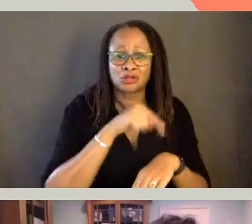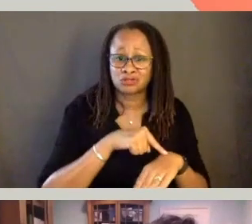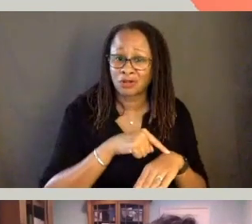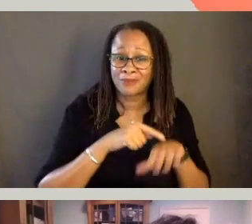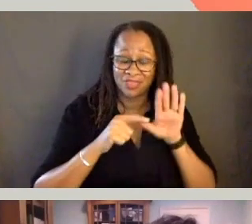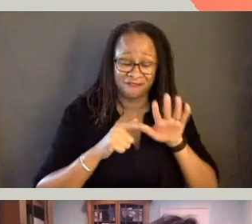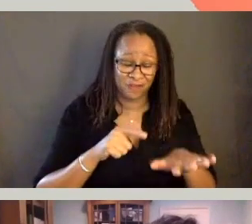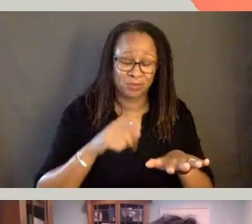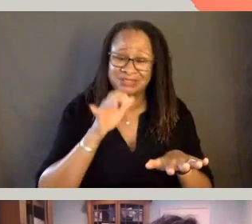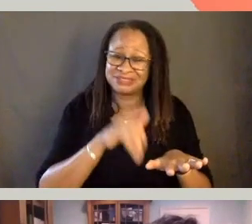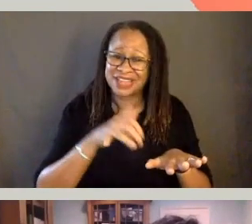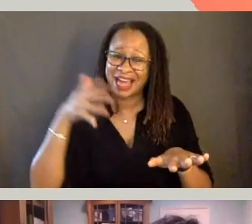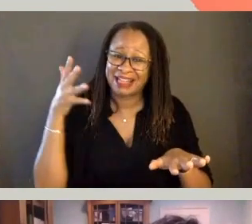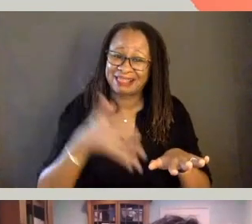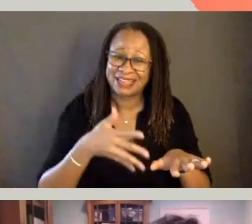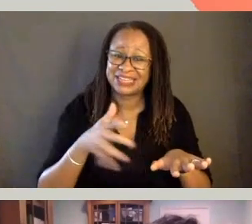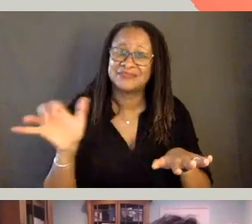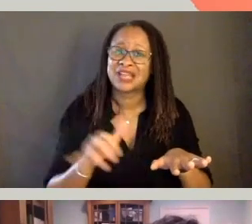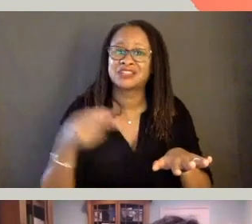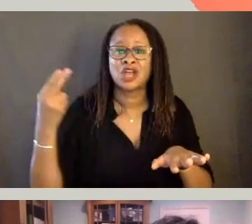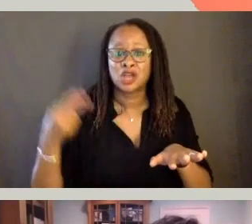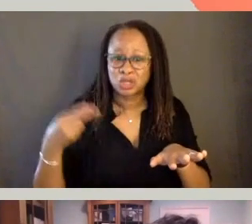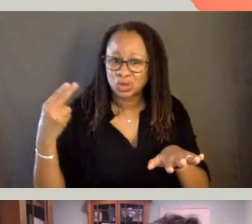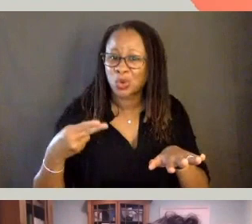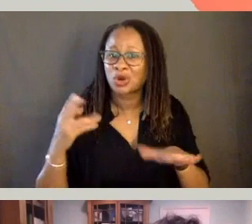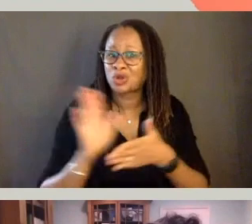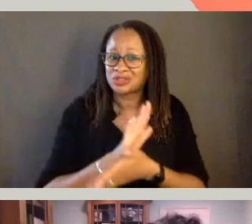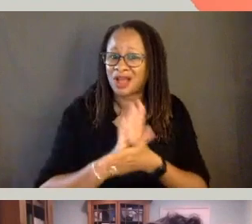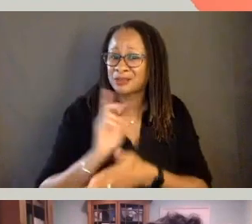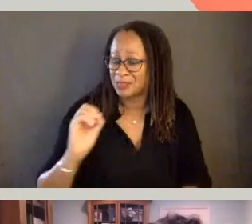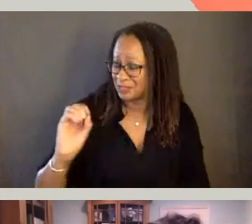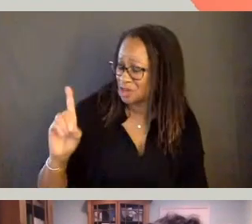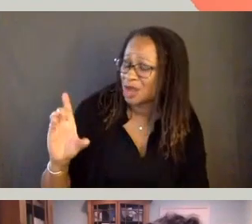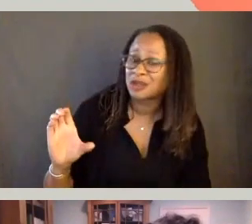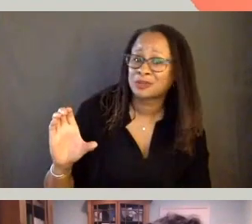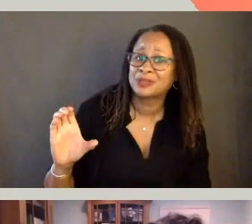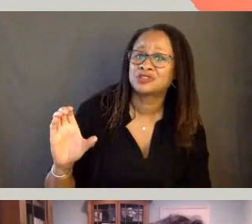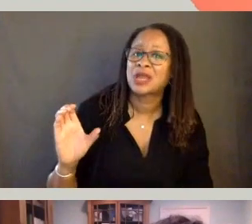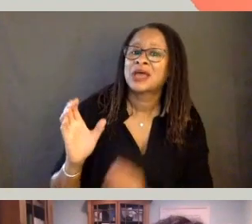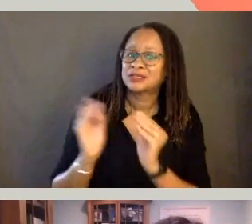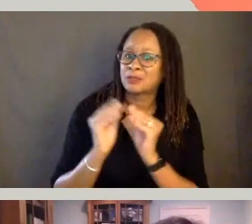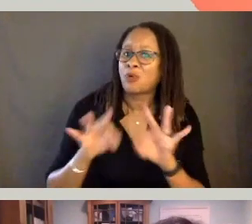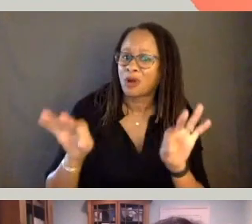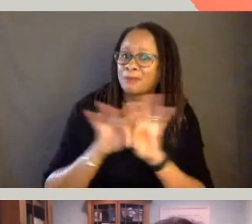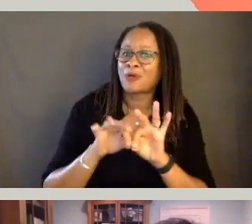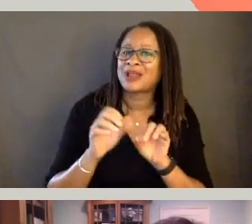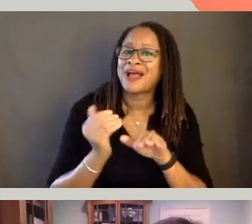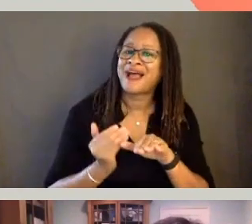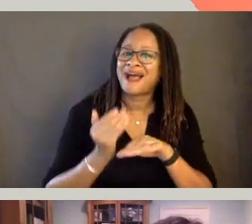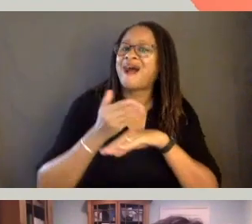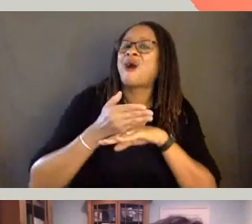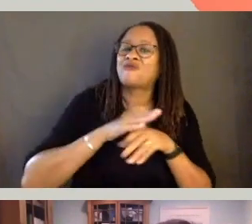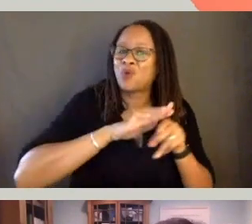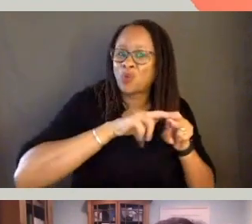as a sort of a historical document is more important and the outweighs in some ways, the discomfort of the moment